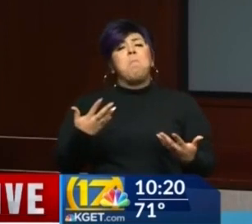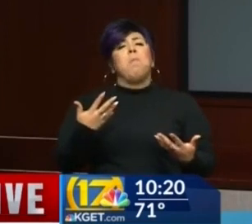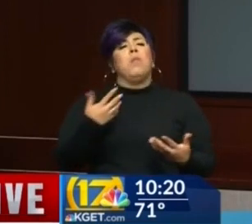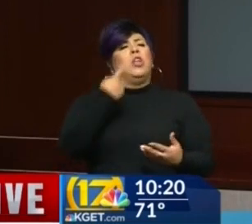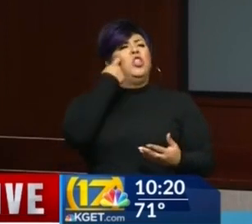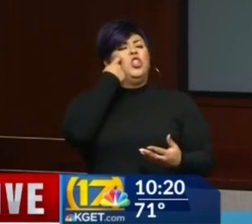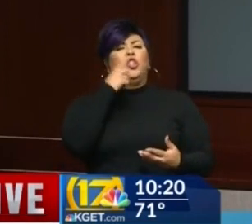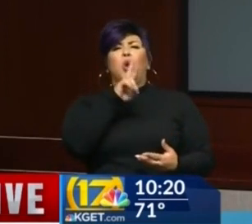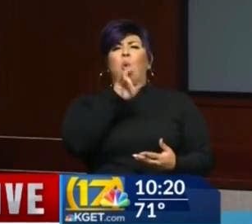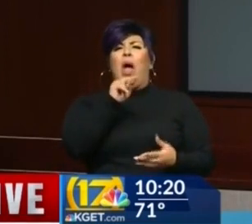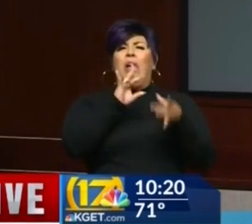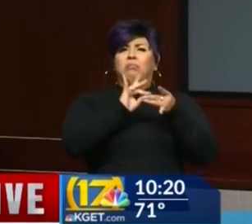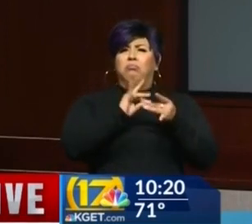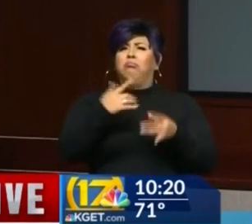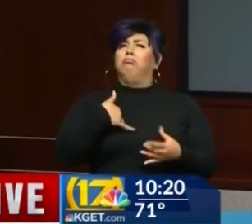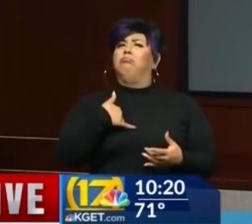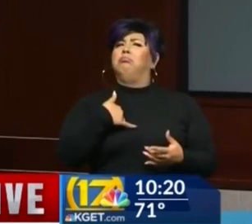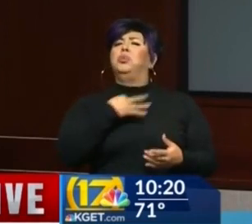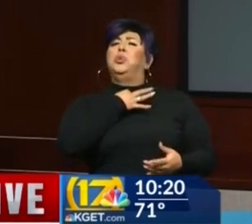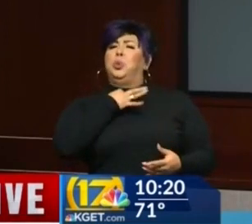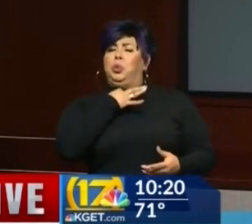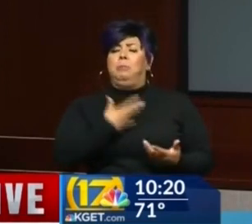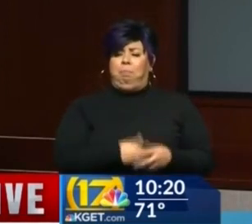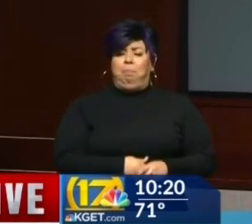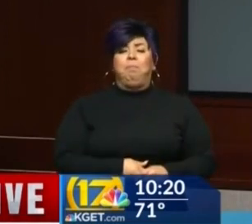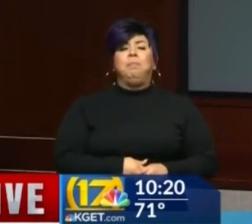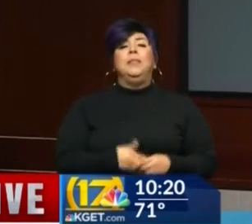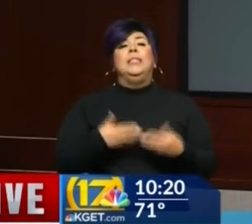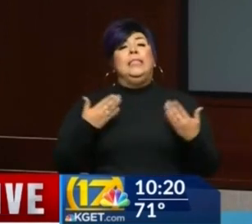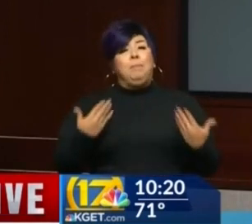GOING TO TAKE THAT. Reporter: HI GUYS. THANK YOU FOR YOUR TIME. FOR THE QUESTIONS.